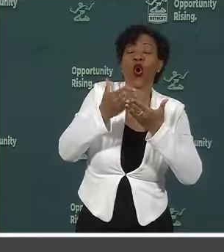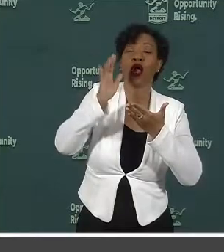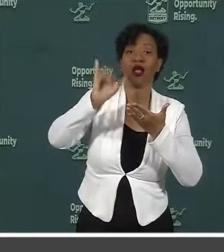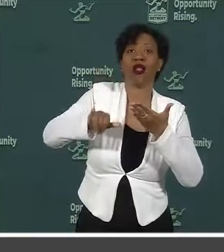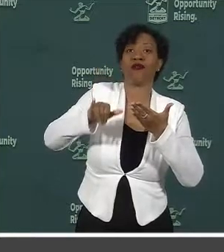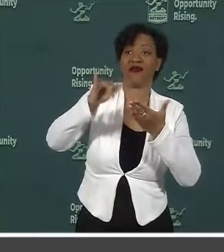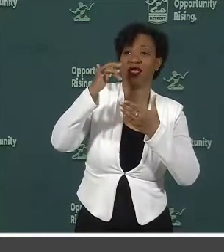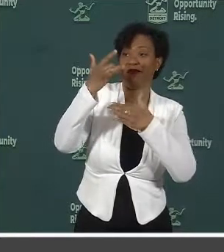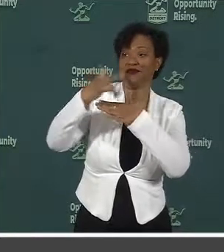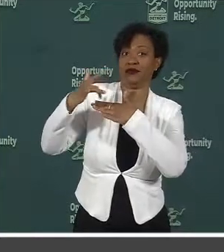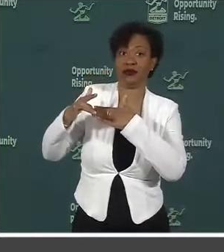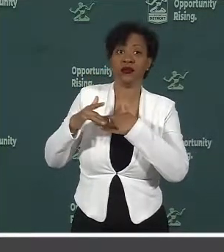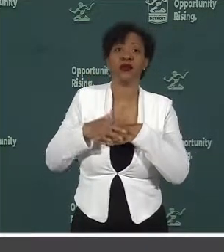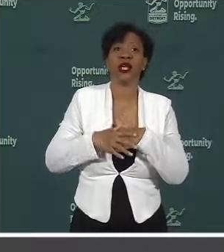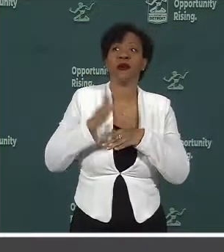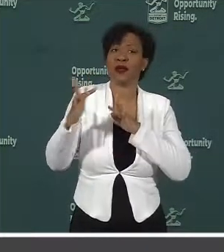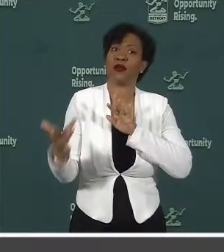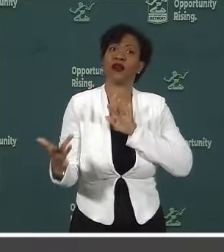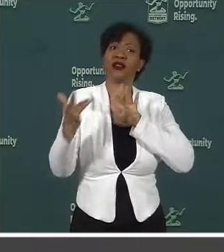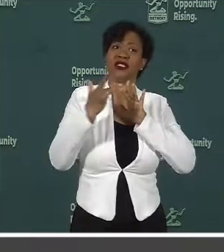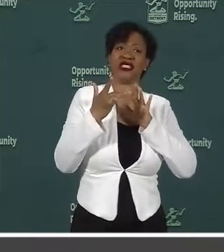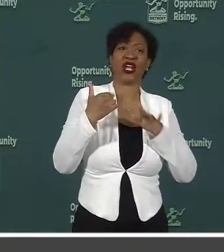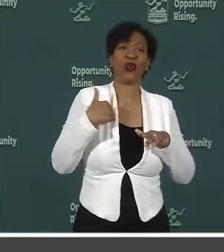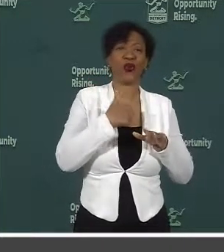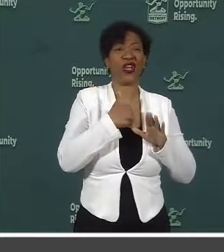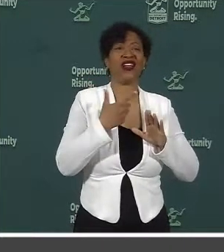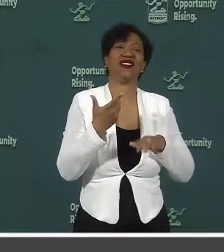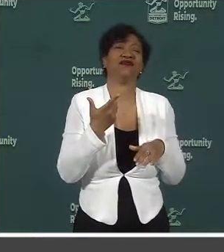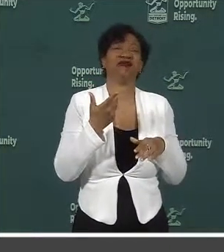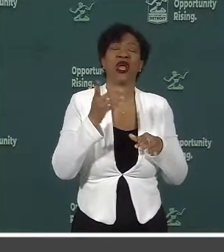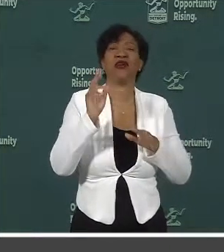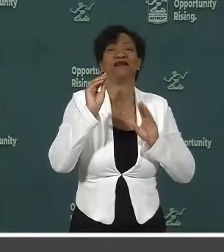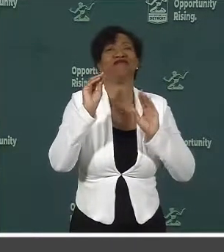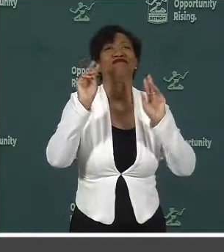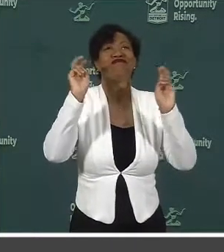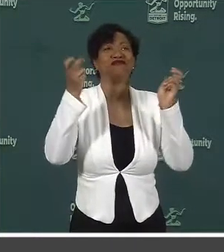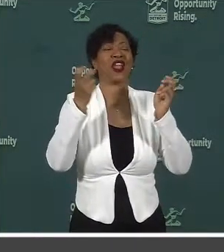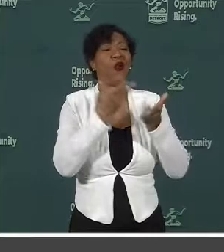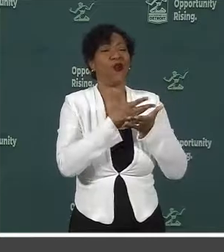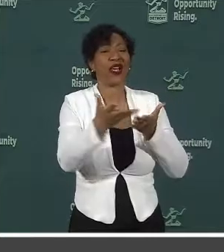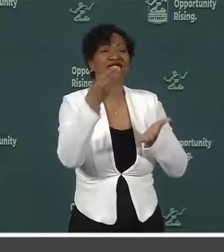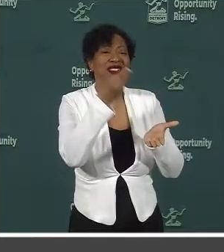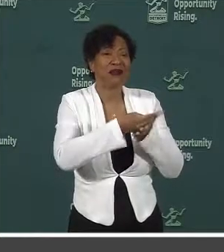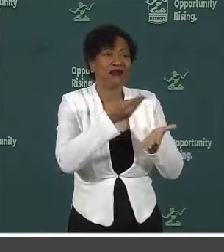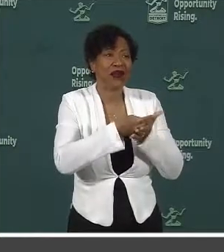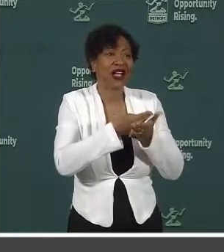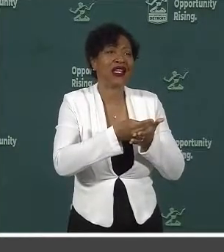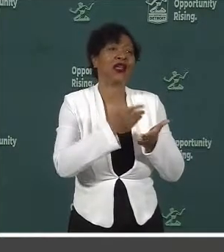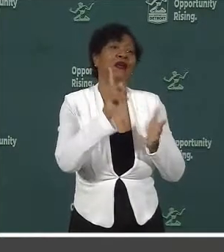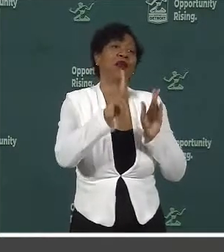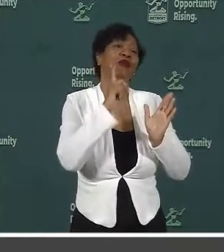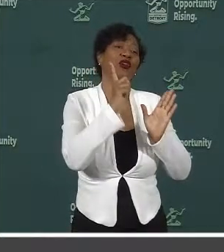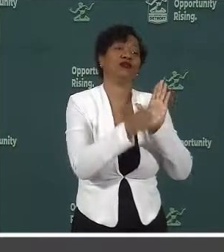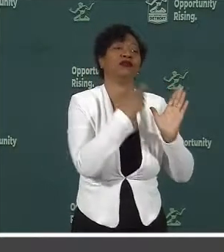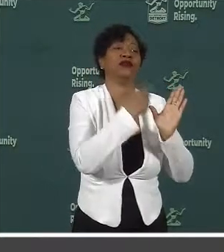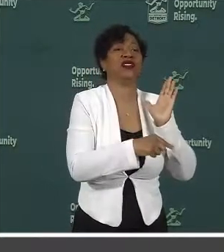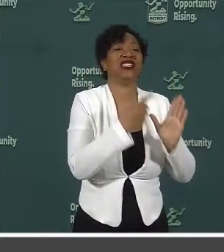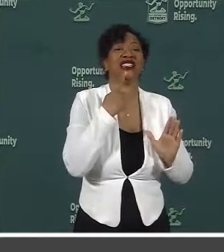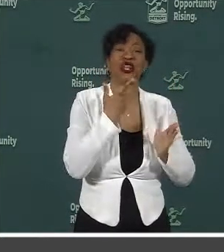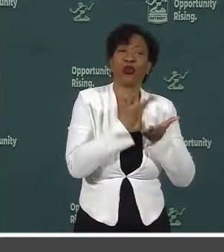PEOPLE SAID WE WERE PUTTING LIPSTICK ON A PIG YOU'RE WASTING MONEY AND OF COURSE THE CRITICS NOT ONLY DO THIS WHAT IS IT THERE WITH THE WRONG